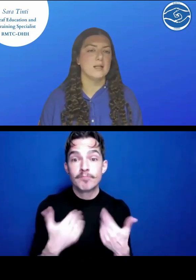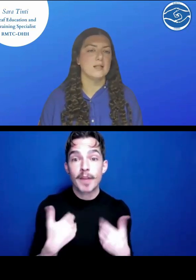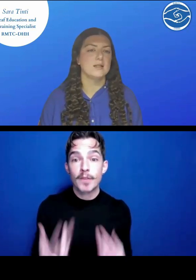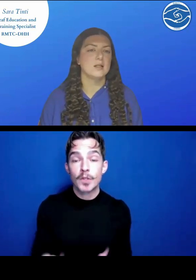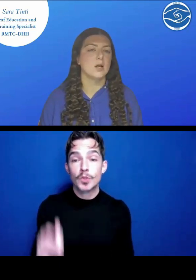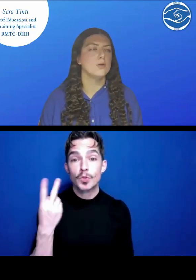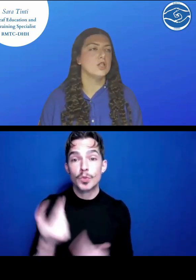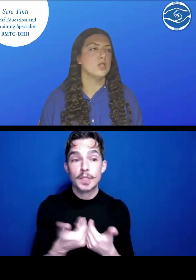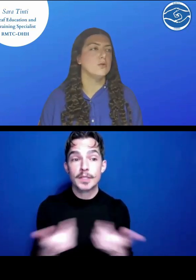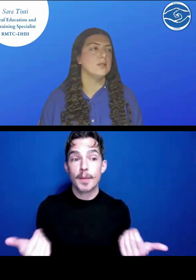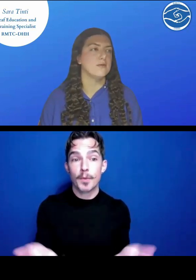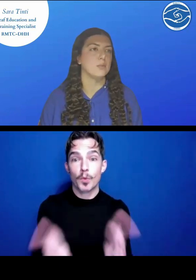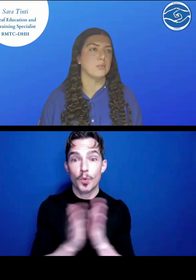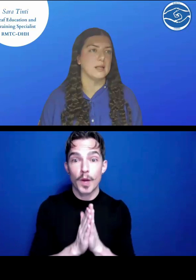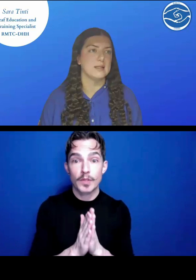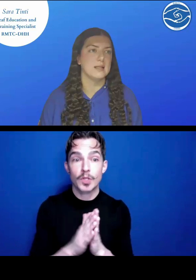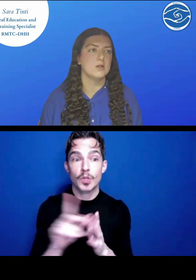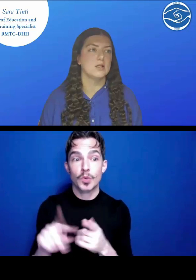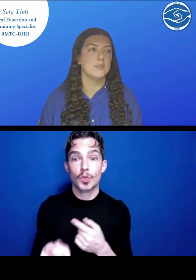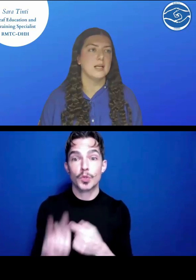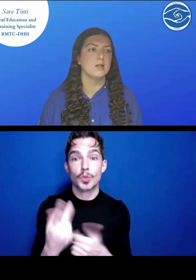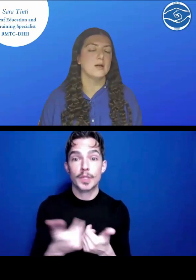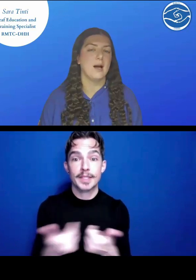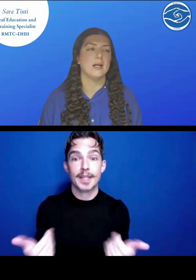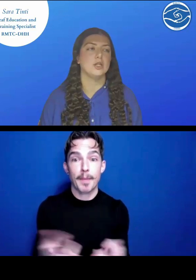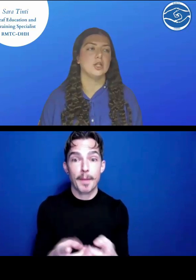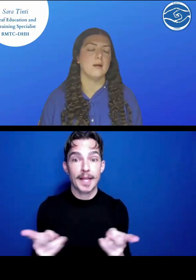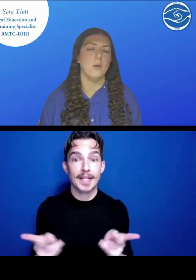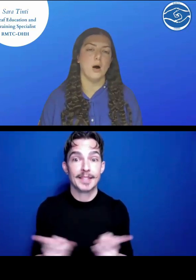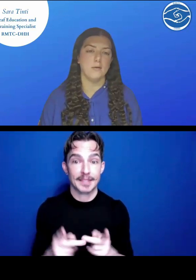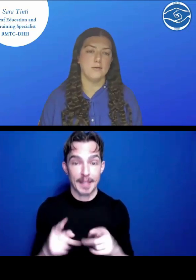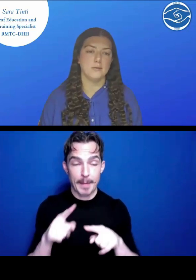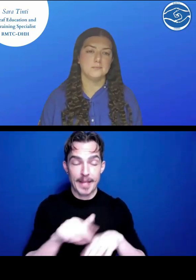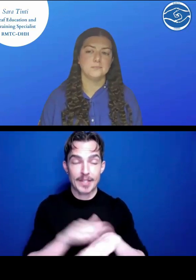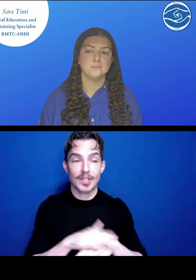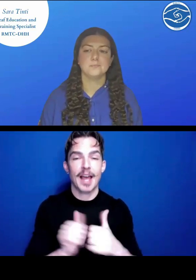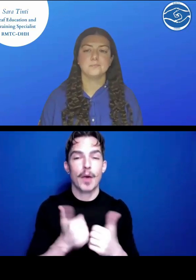requests go to two different places just based on how I check them off.